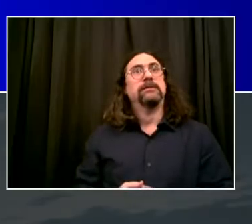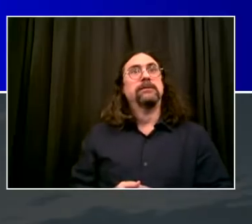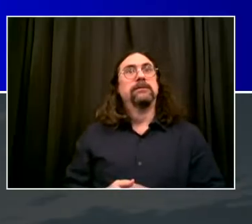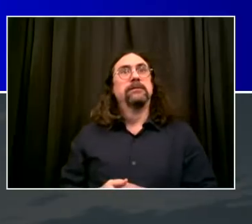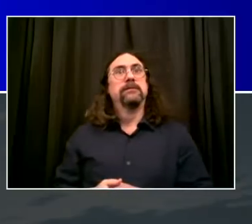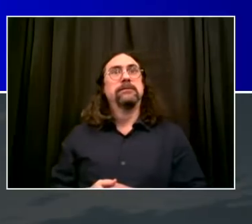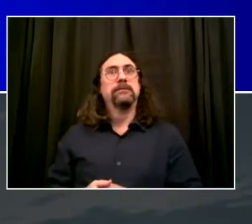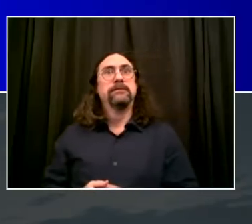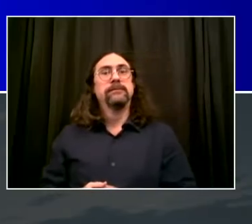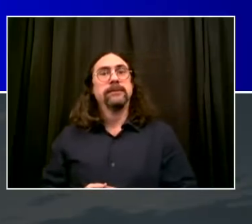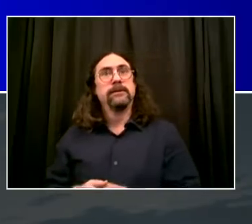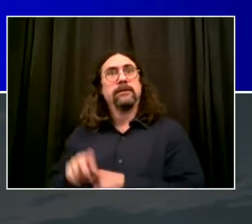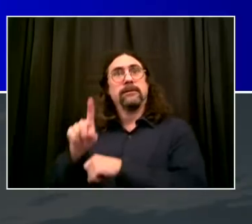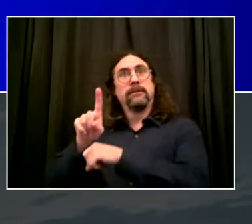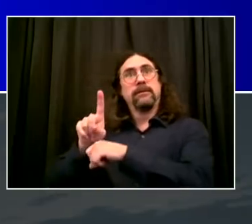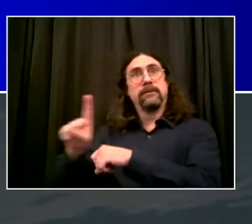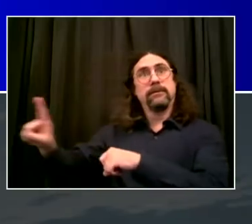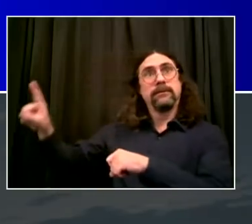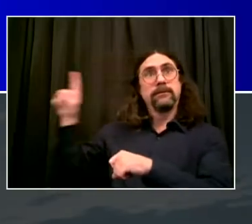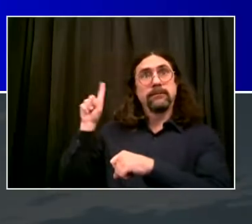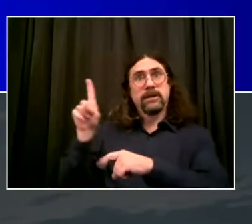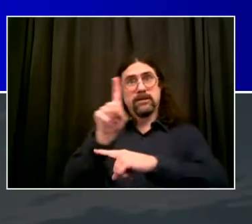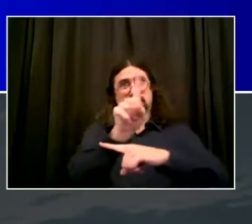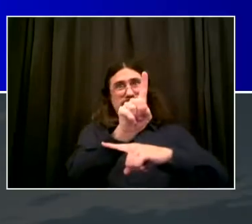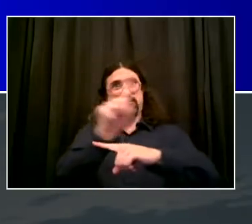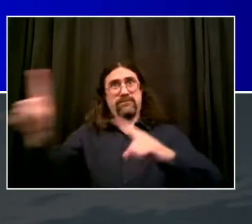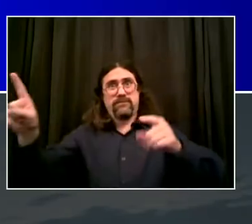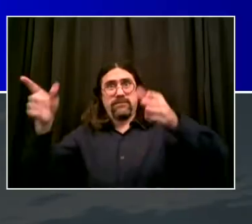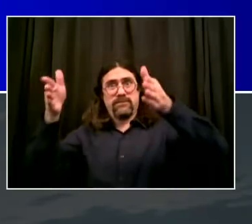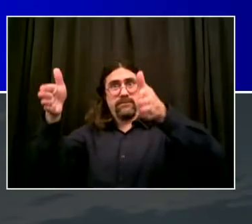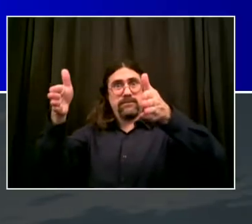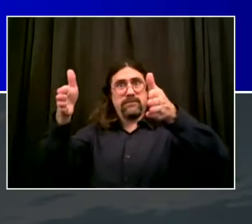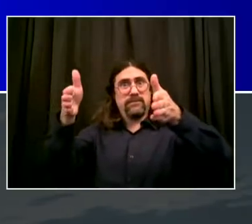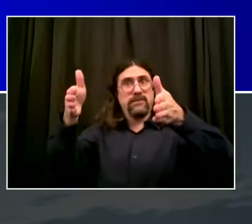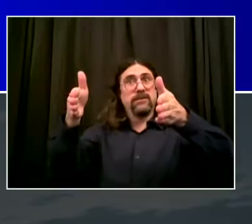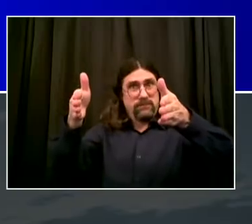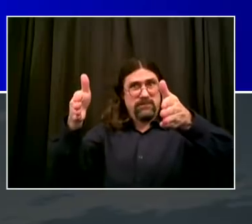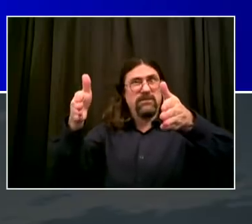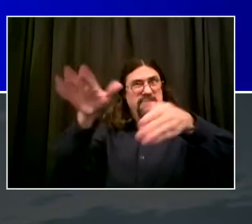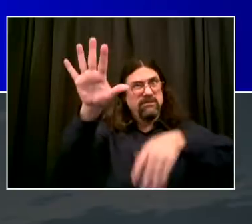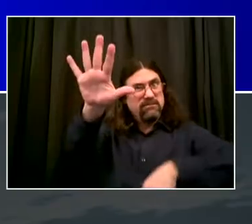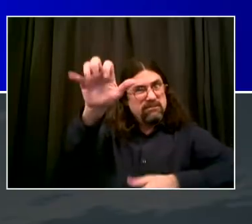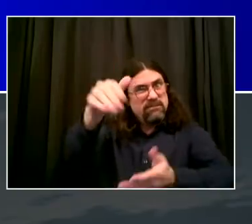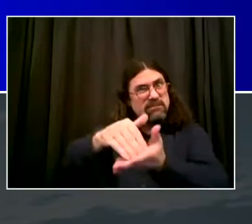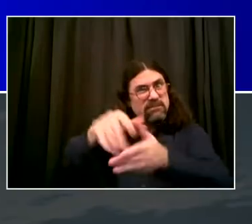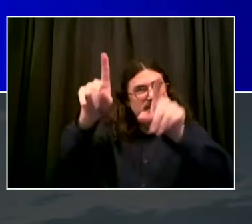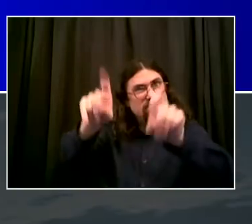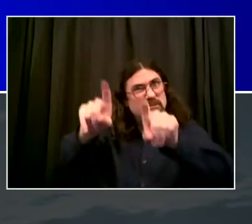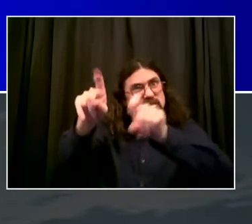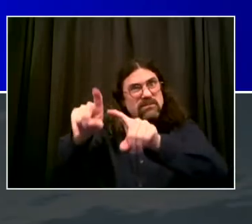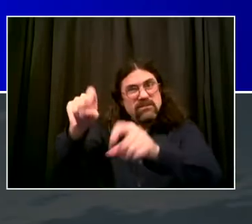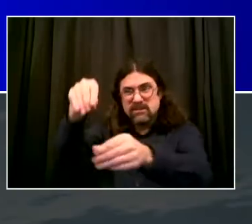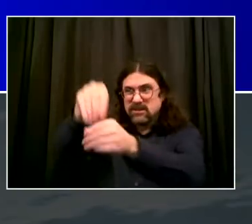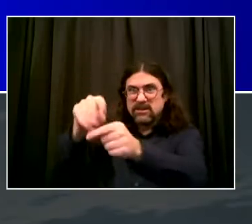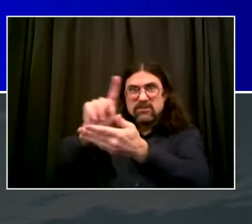ONE DAY, THAT'S EXTRAORDINARY. ALSO THE WEEK BEFORE THANKSGIVING, HALF 1 MILLION TESTS WERE GIVEN IN A SINGLE WEEK.